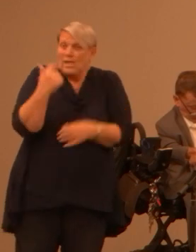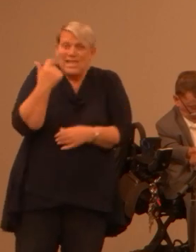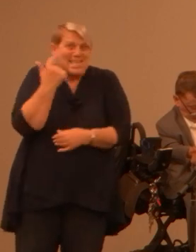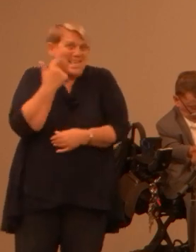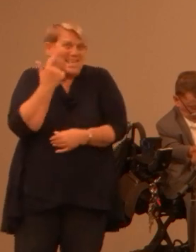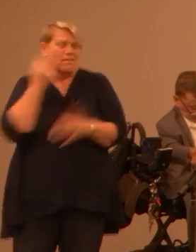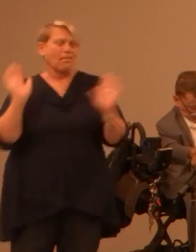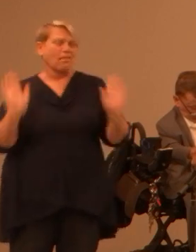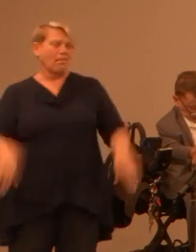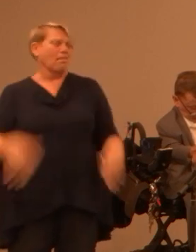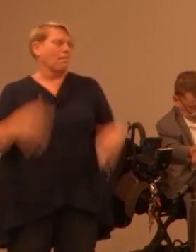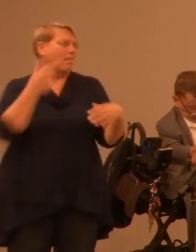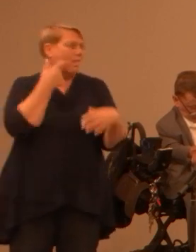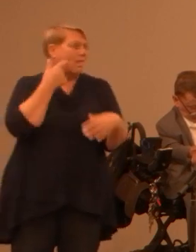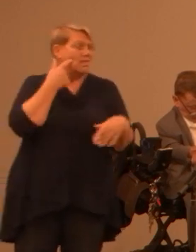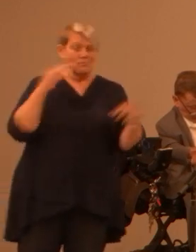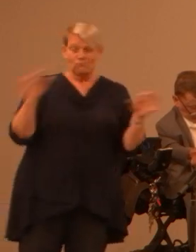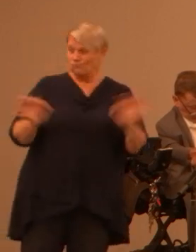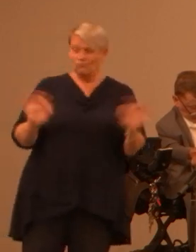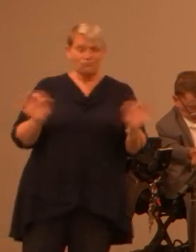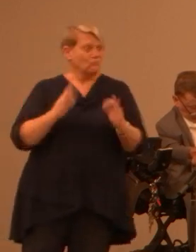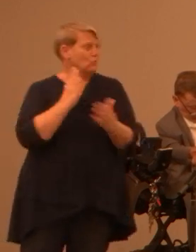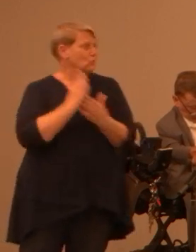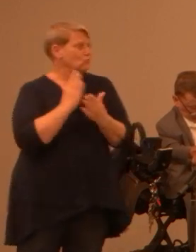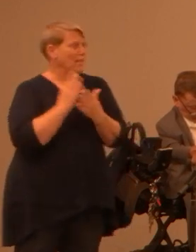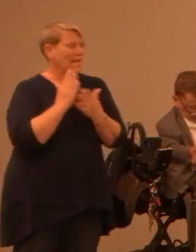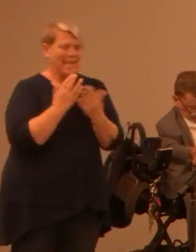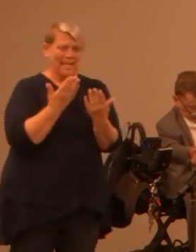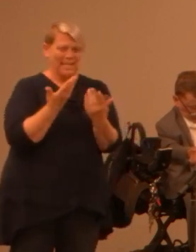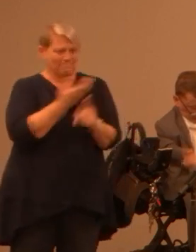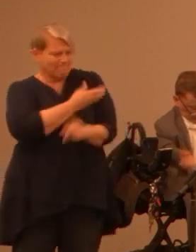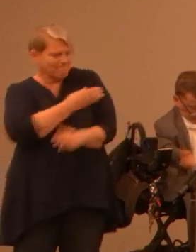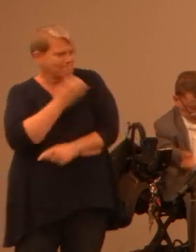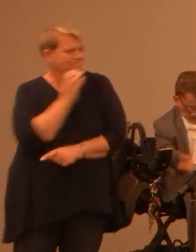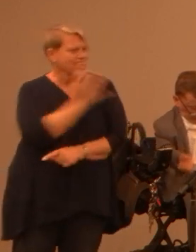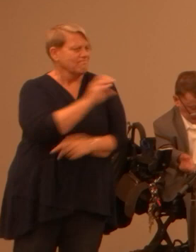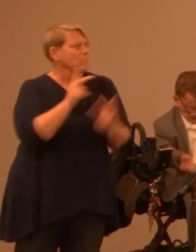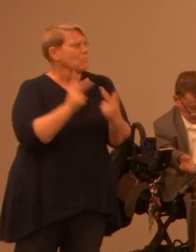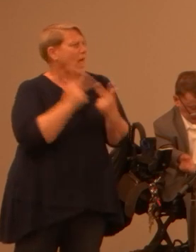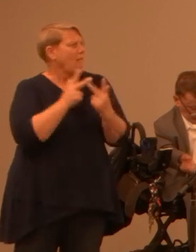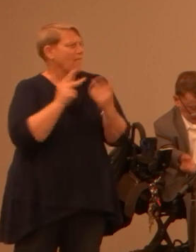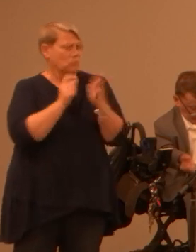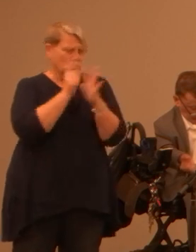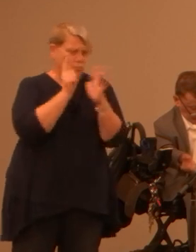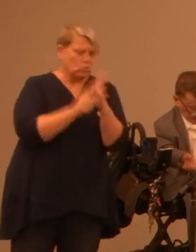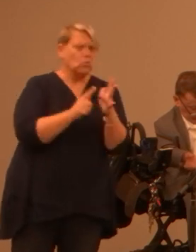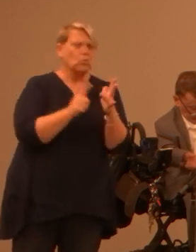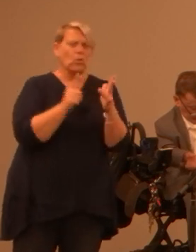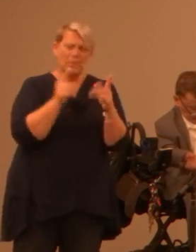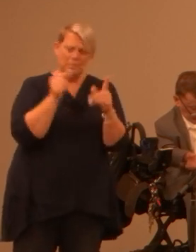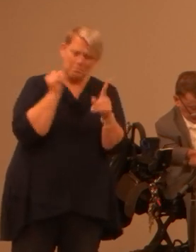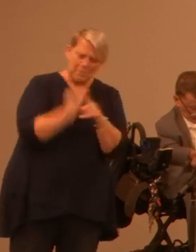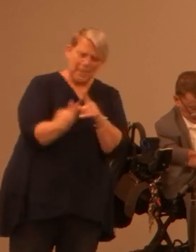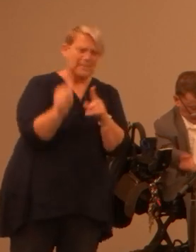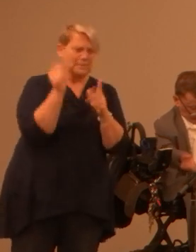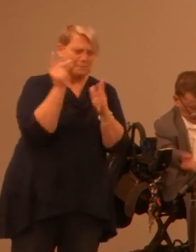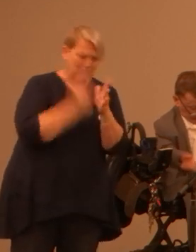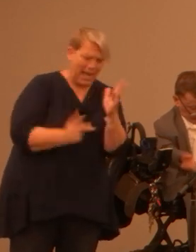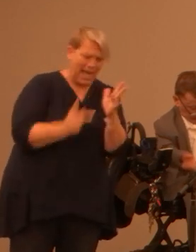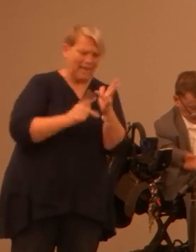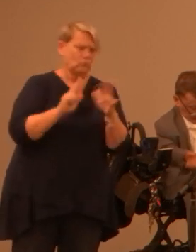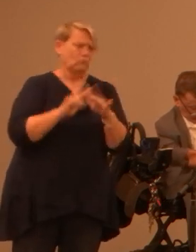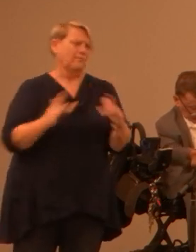do this work. It is enabling people to do the best parts of living well,